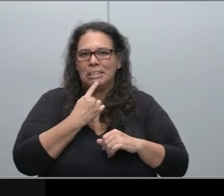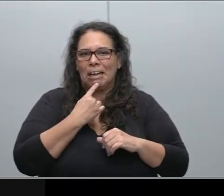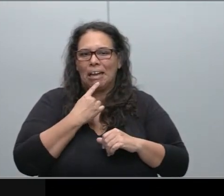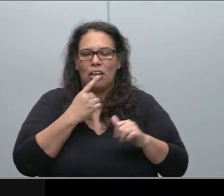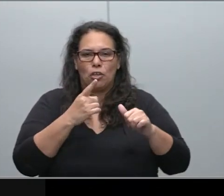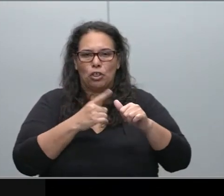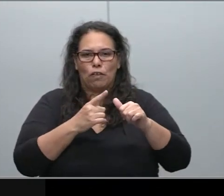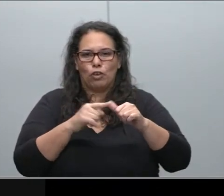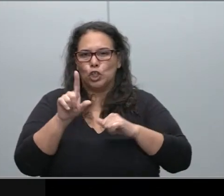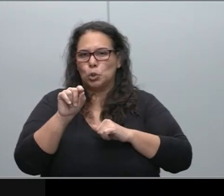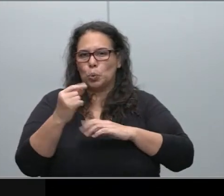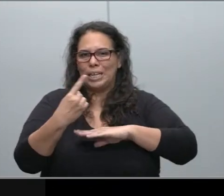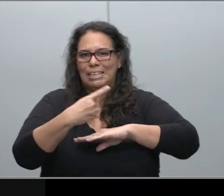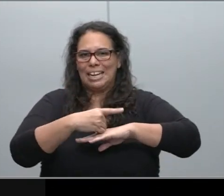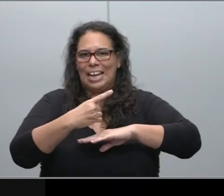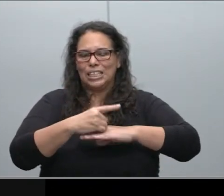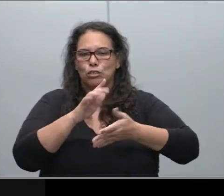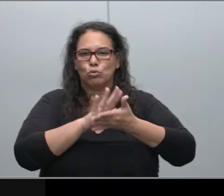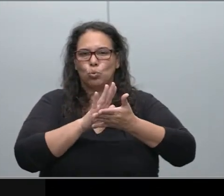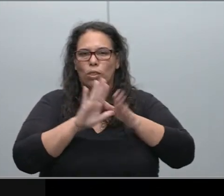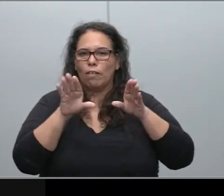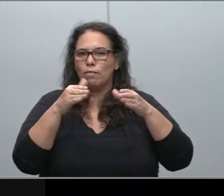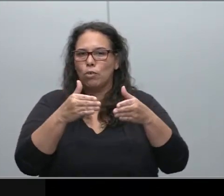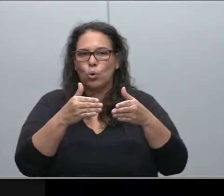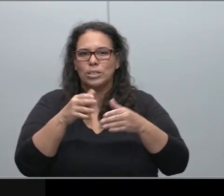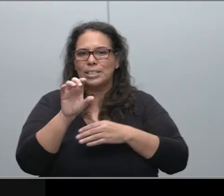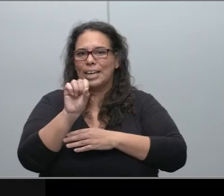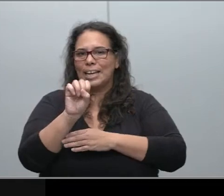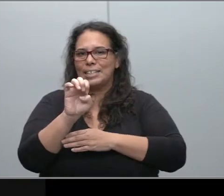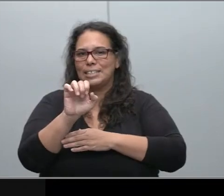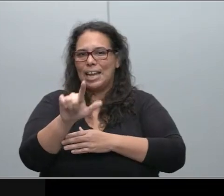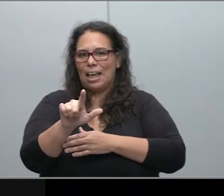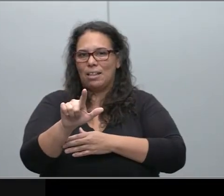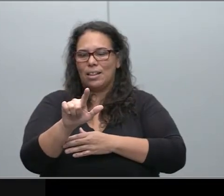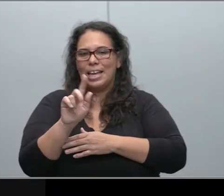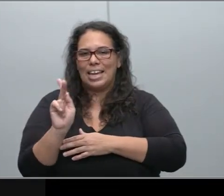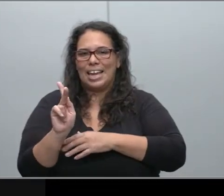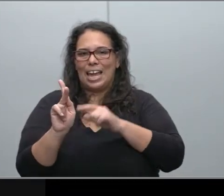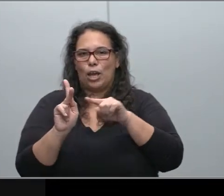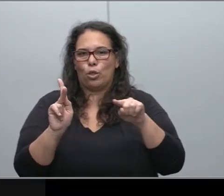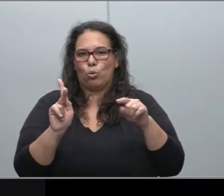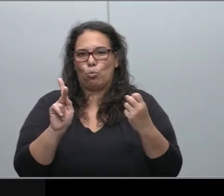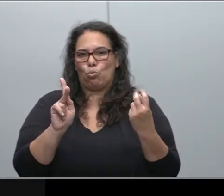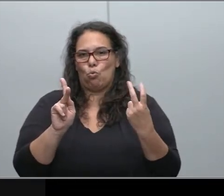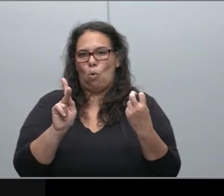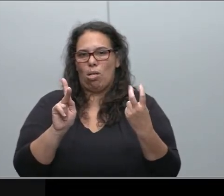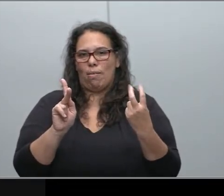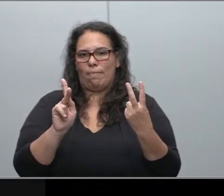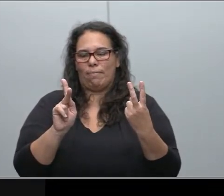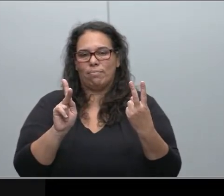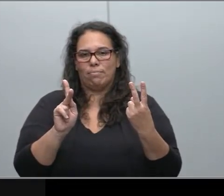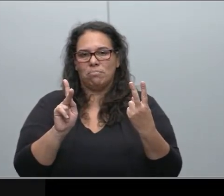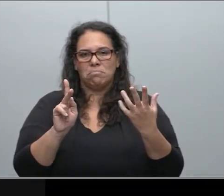that shares with you how we've been listening and how we are taking action to the many needs